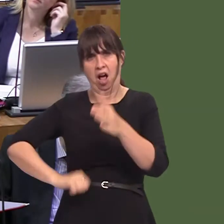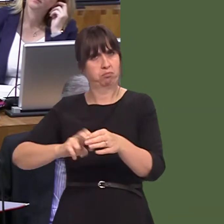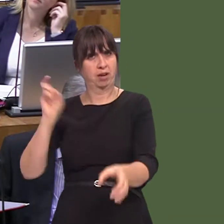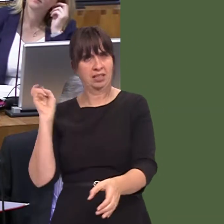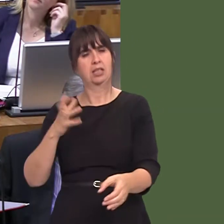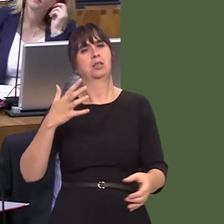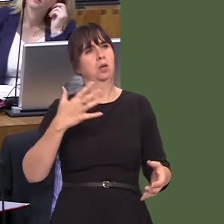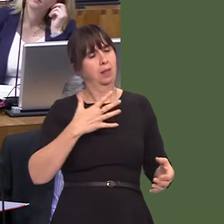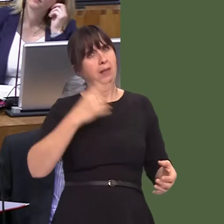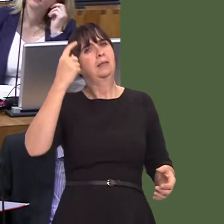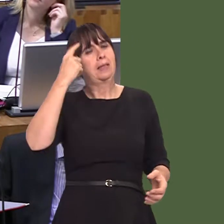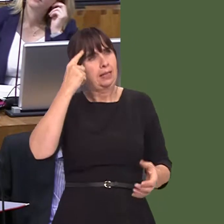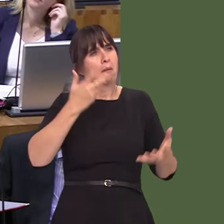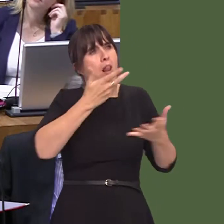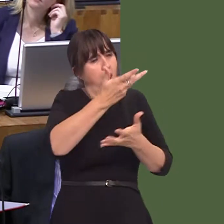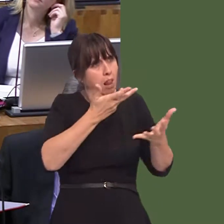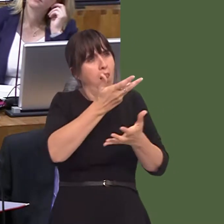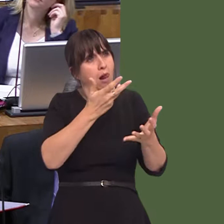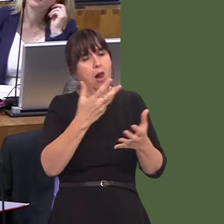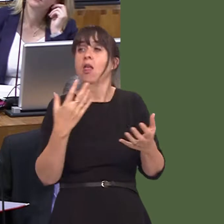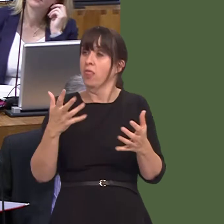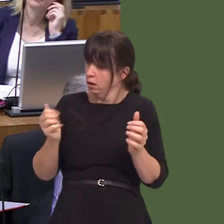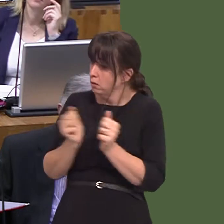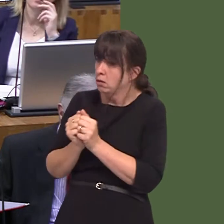think represents a sensible Brexit that represents the views that people expressed last year.